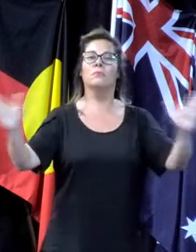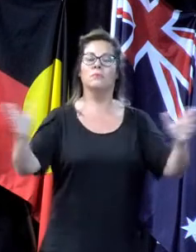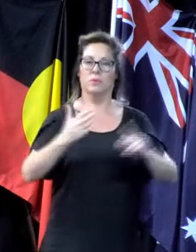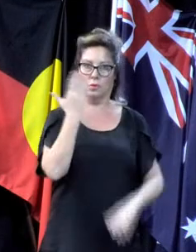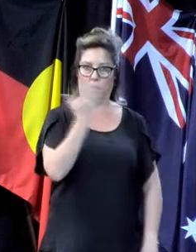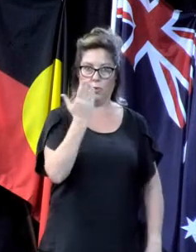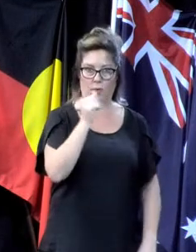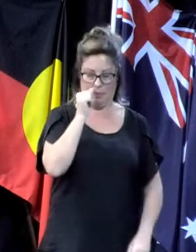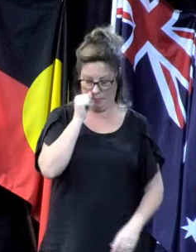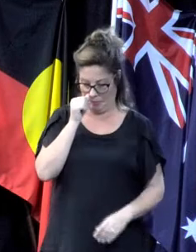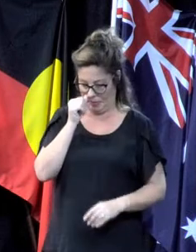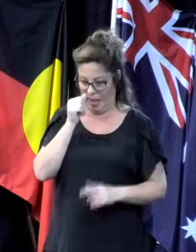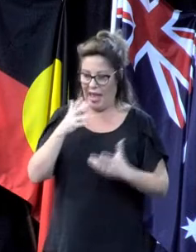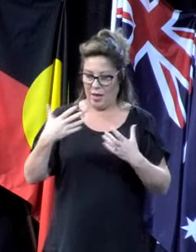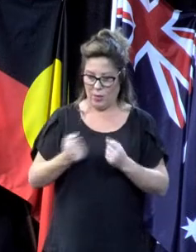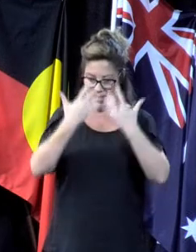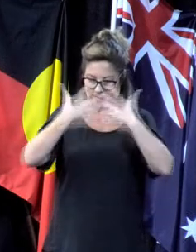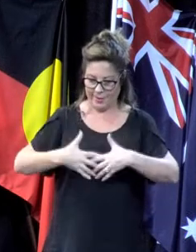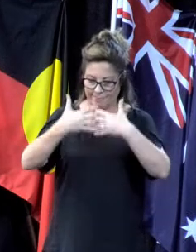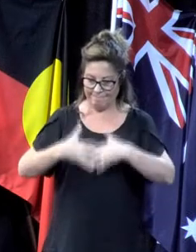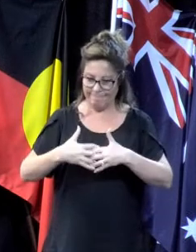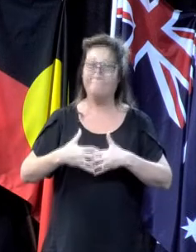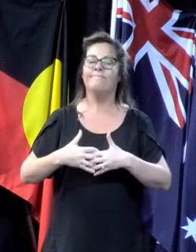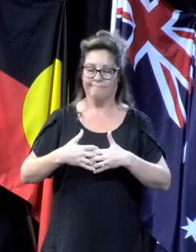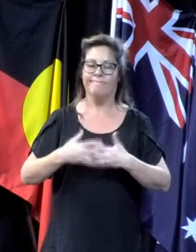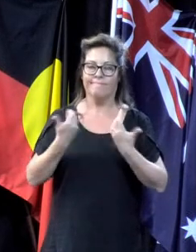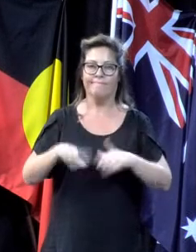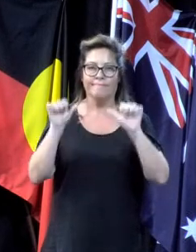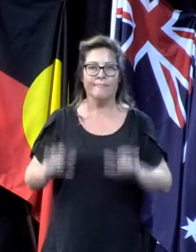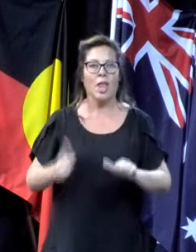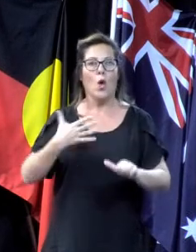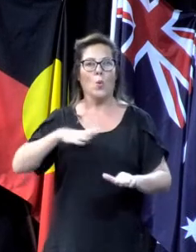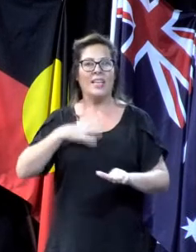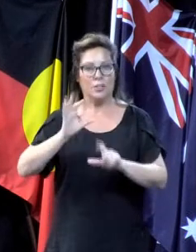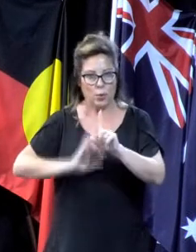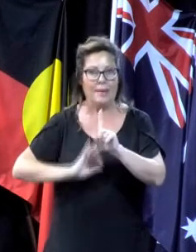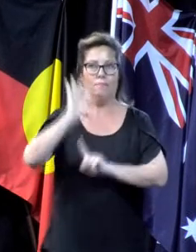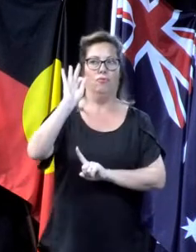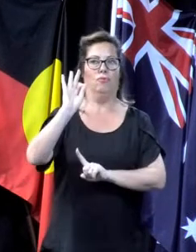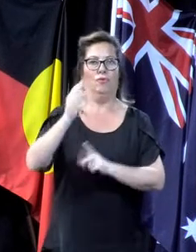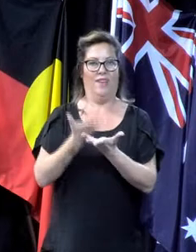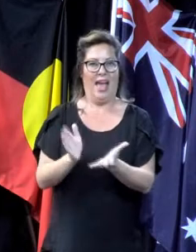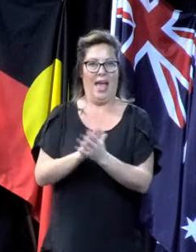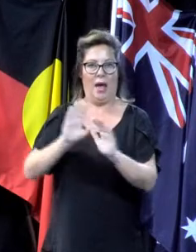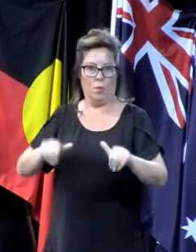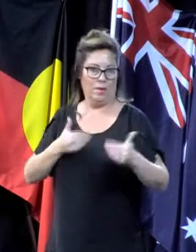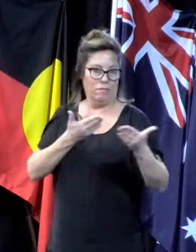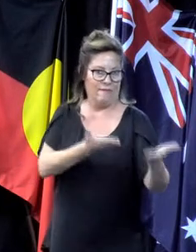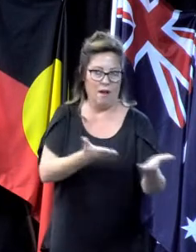to the viewpoint that we needed to improve that and to look for ways that we could make that happen.